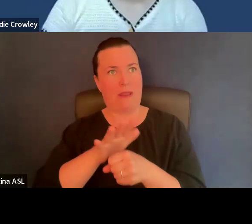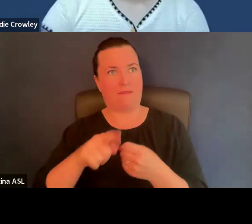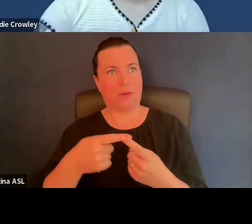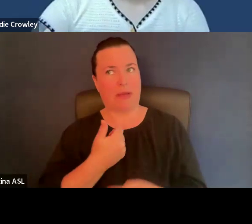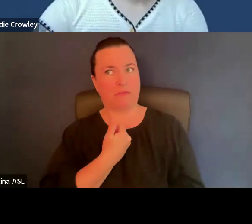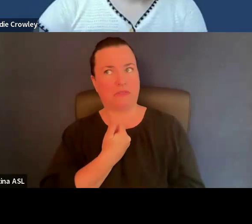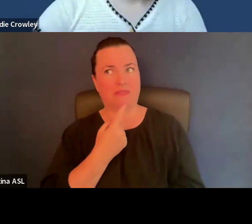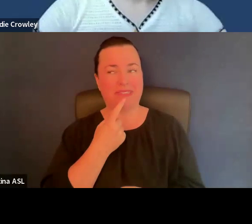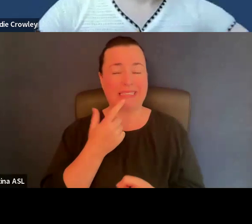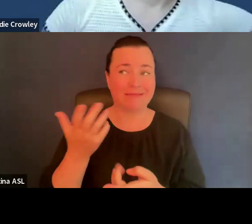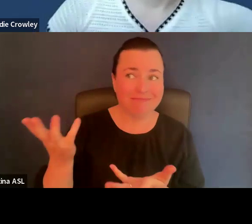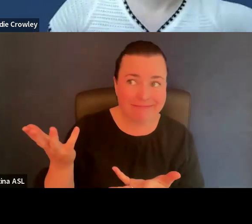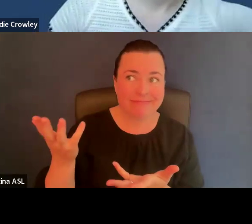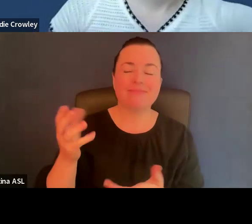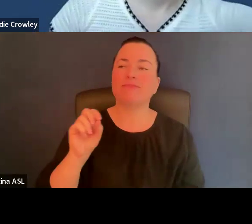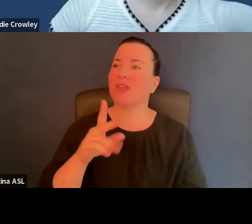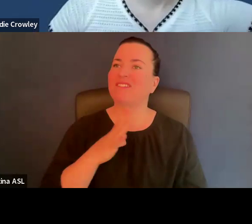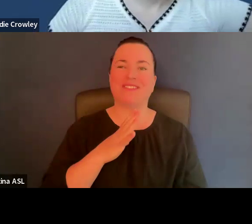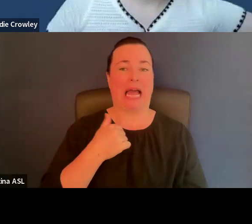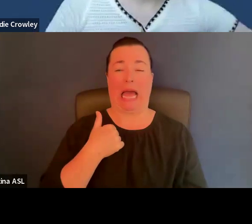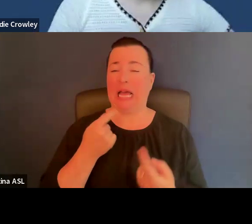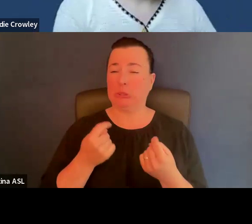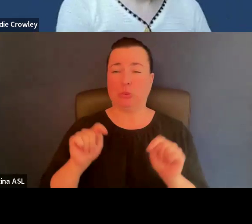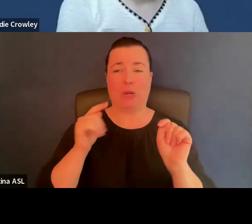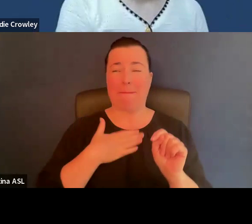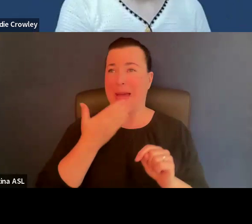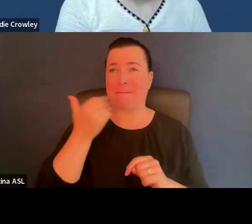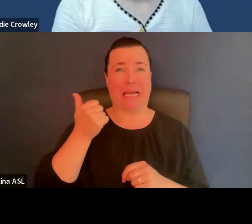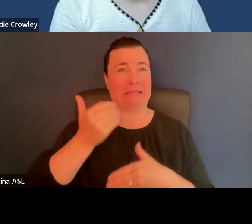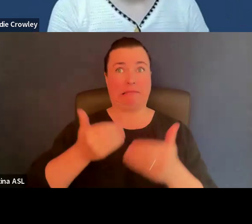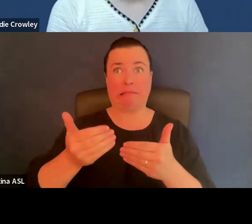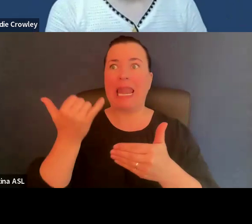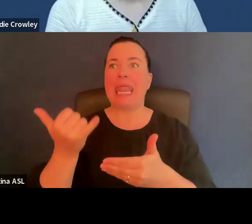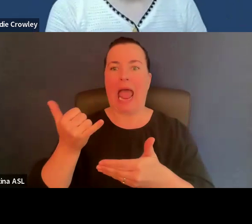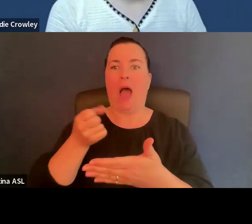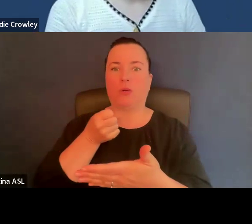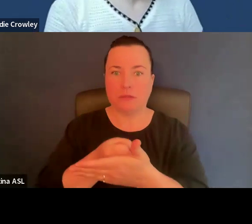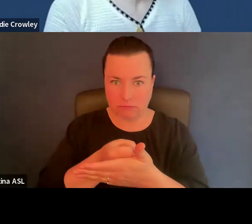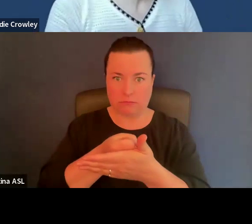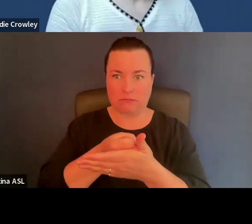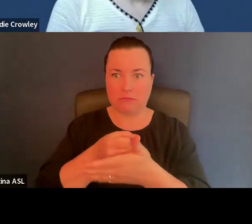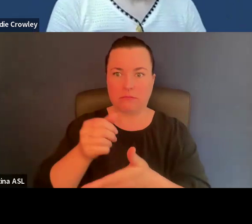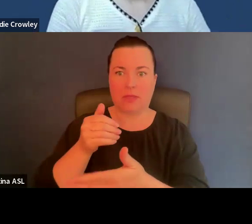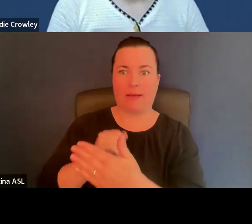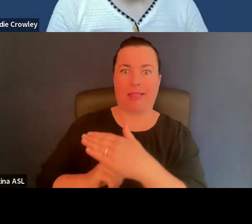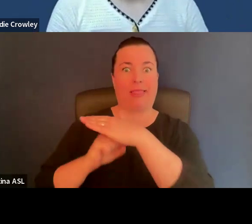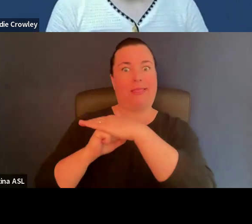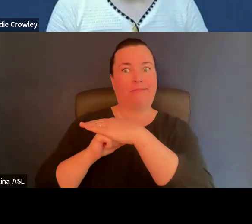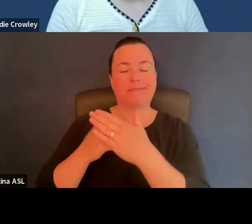"Okay, I've hit a barrier here that I can't get past. It's time to bring somebody else in to help me out."